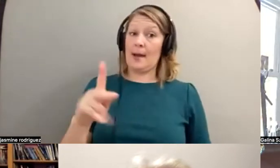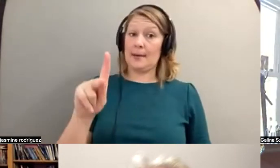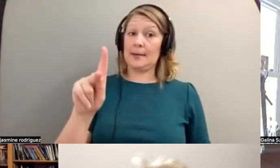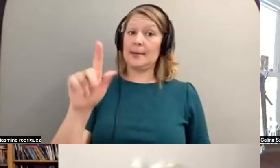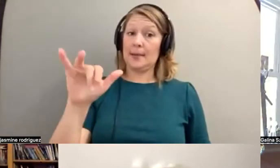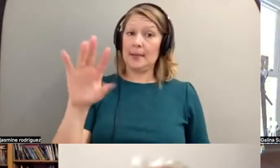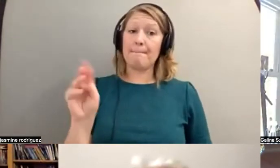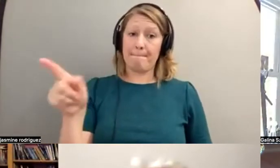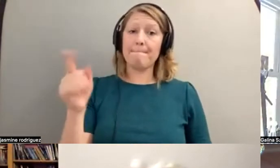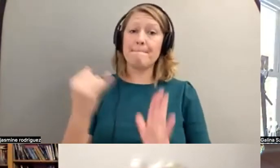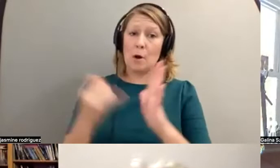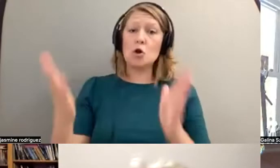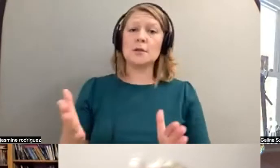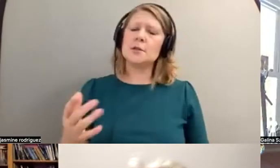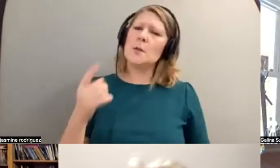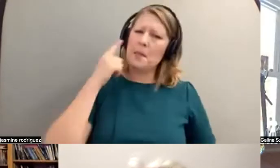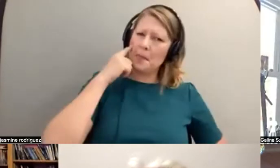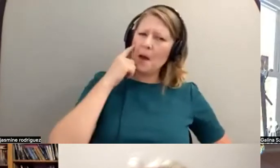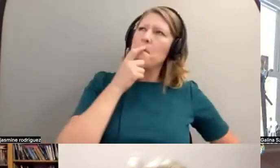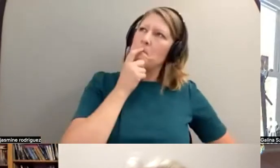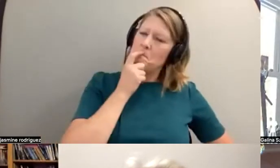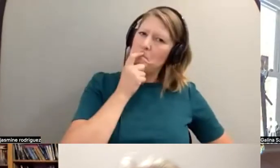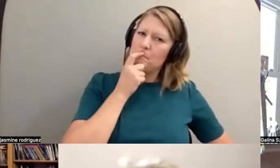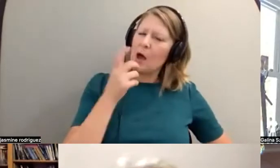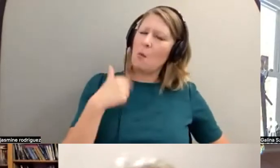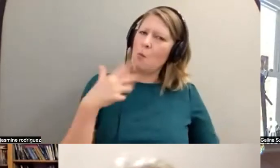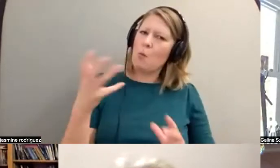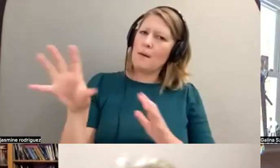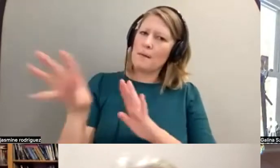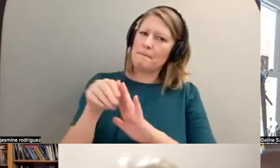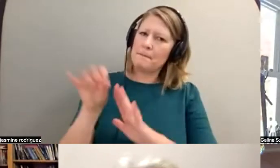But what I want to say is, that from each piece I learned something.